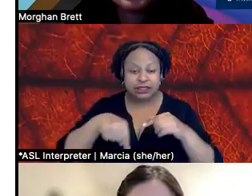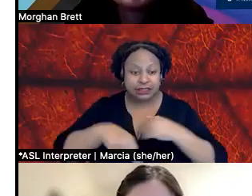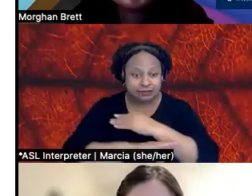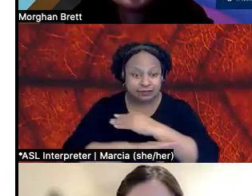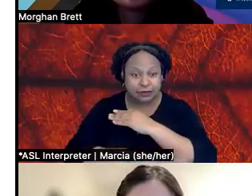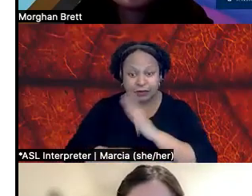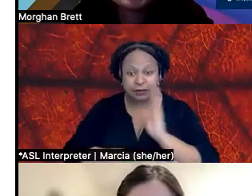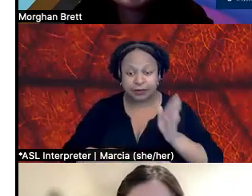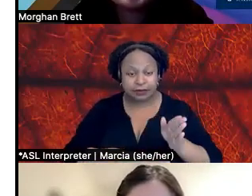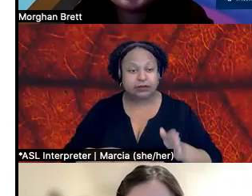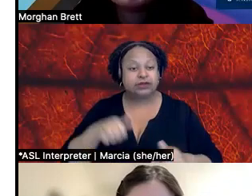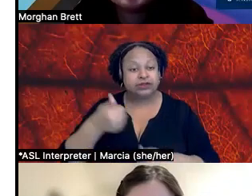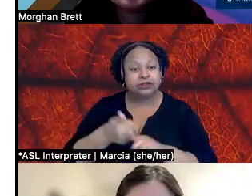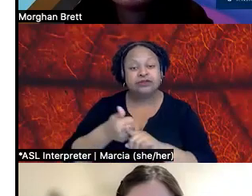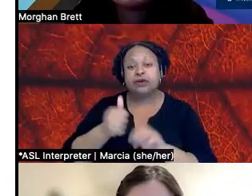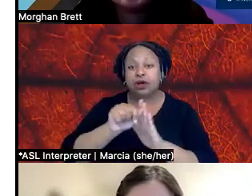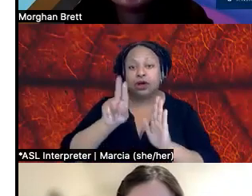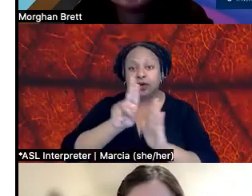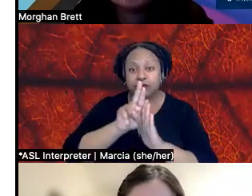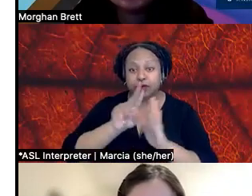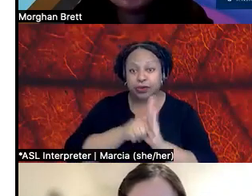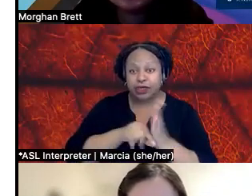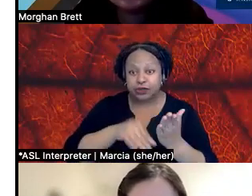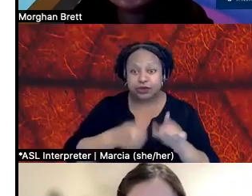As an undergrad she advocated for the inclusion of students